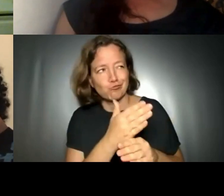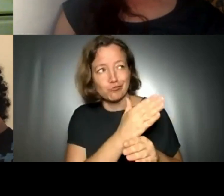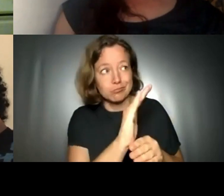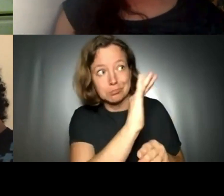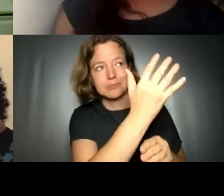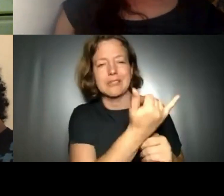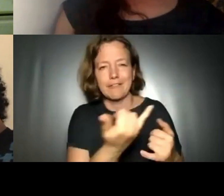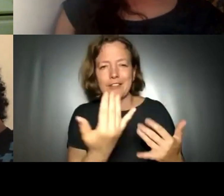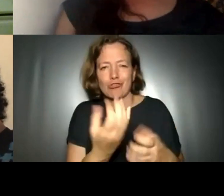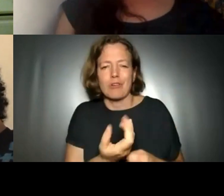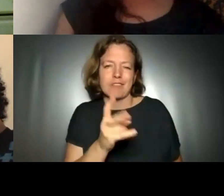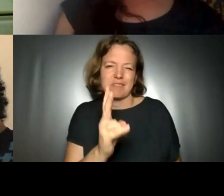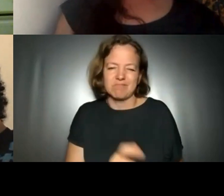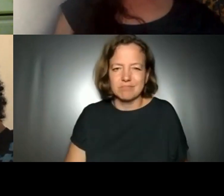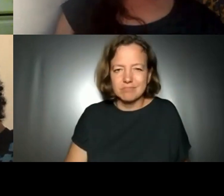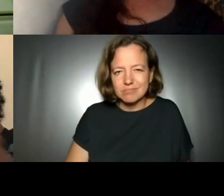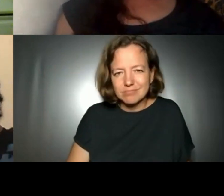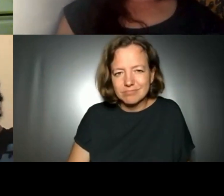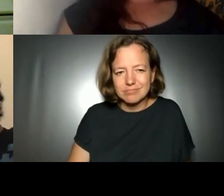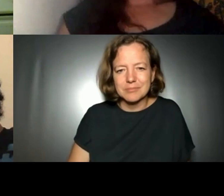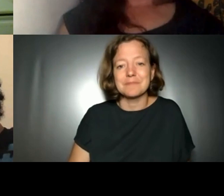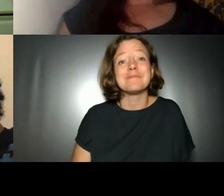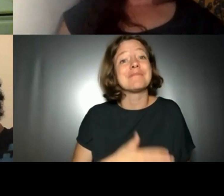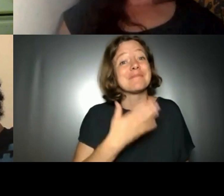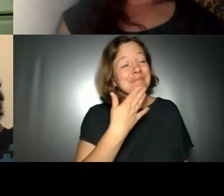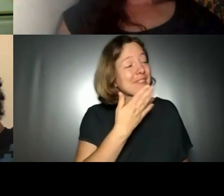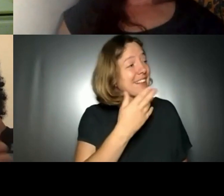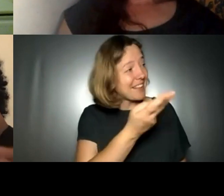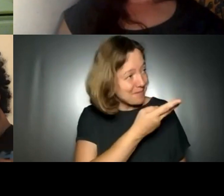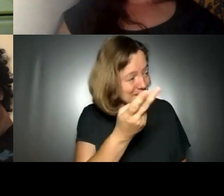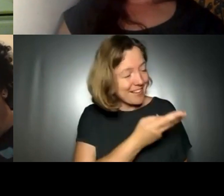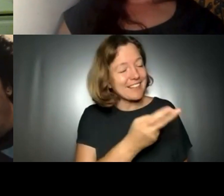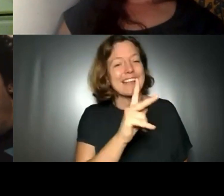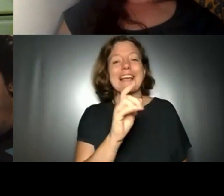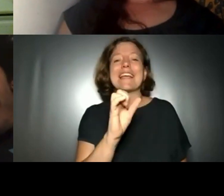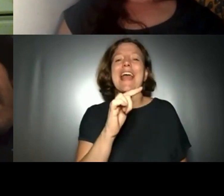Kate Marsh: Thank you, you two. So there's a couple more things in the chat. Get ready!